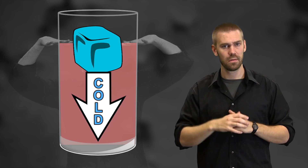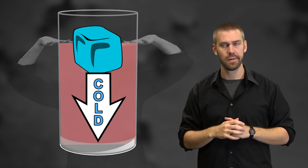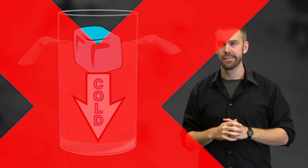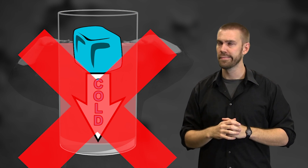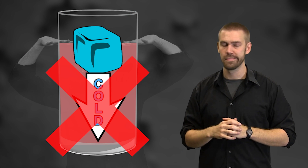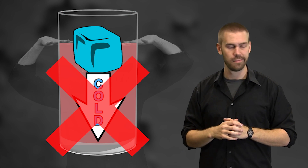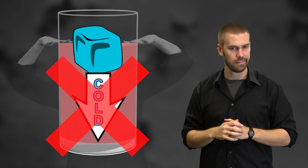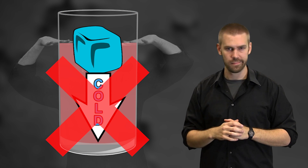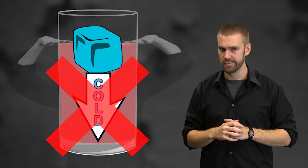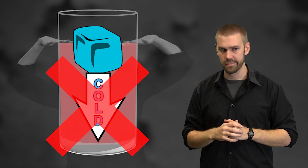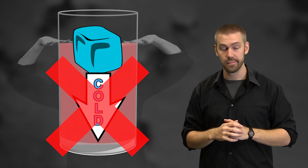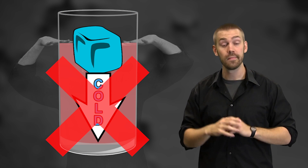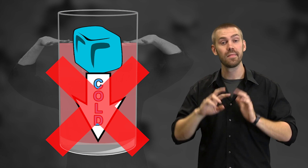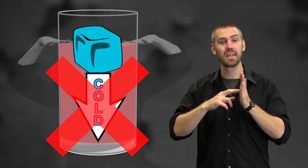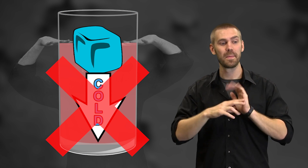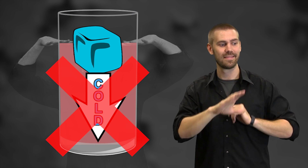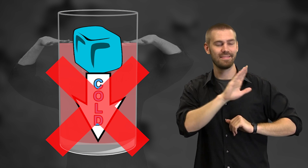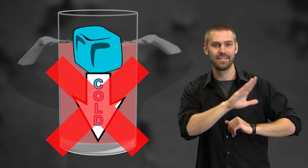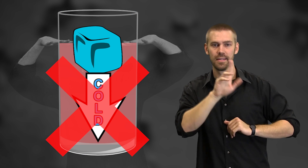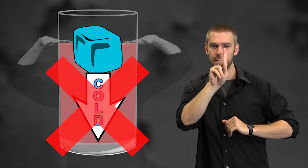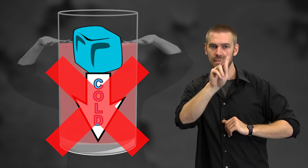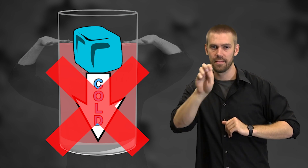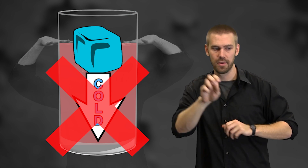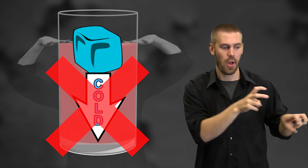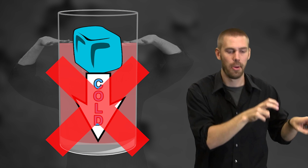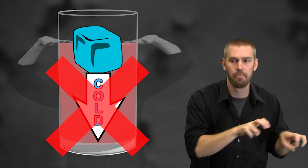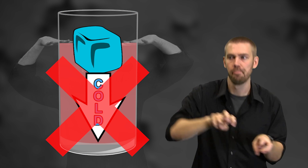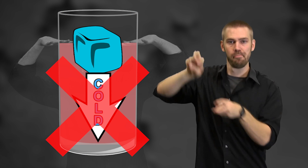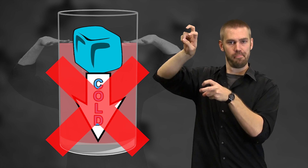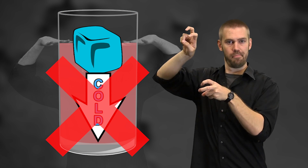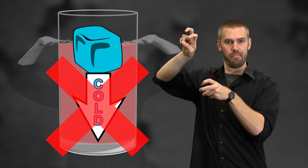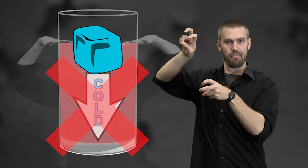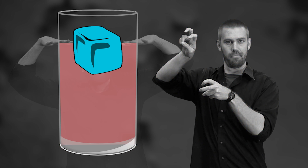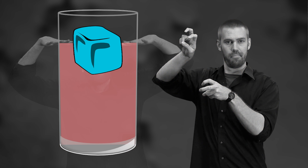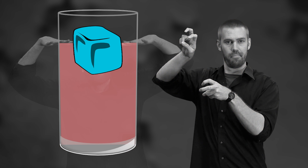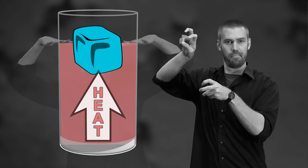that I've added cold to the water? No, it means that the kinetic energy has been transferred